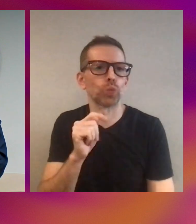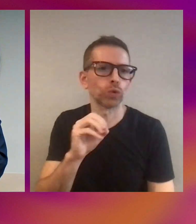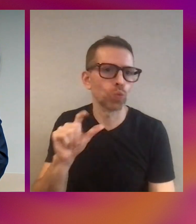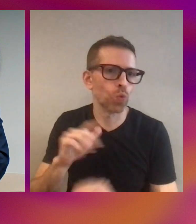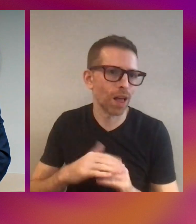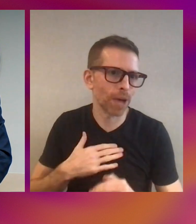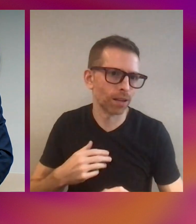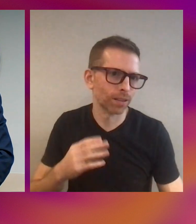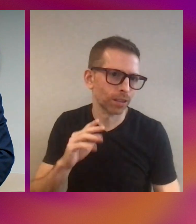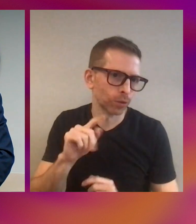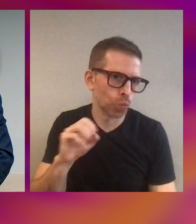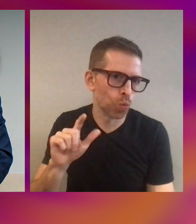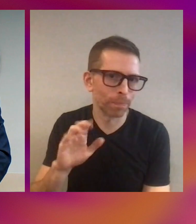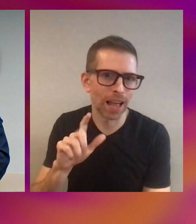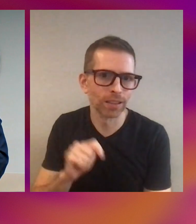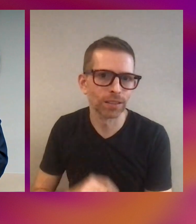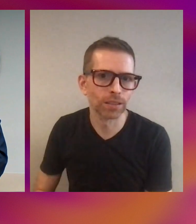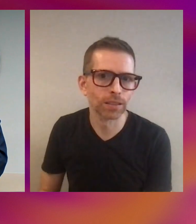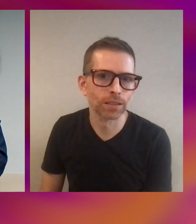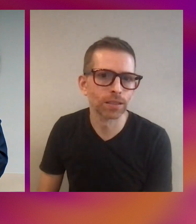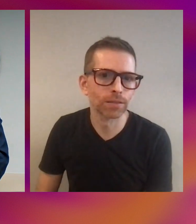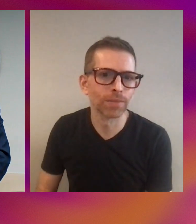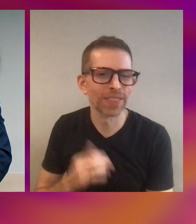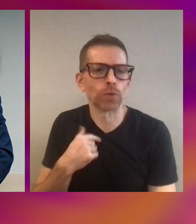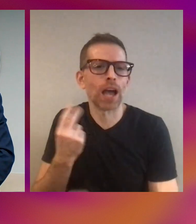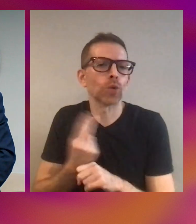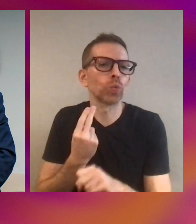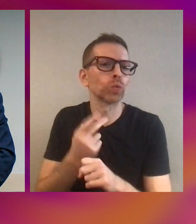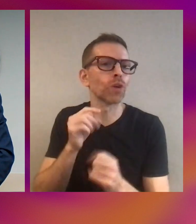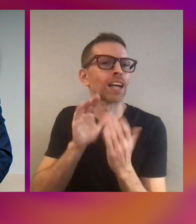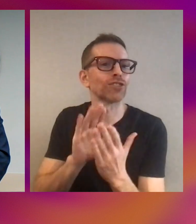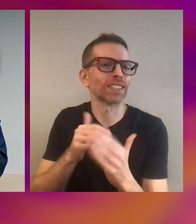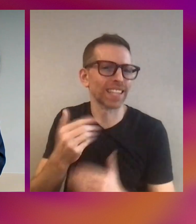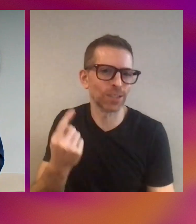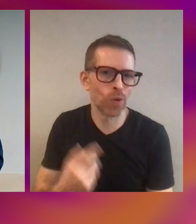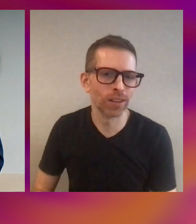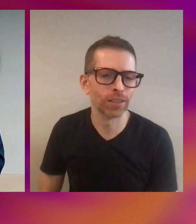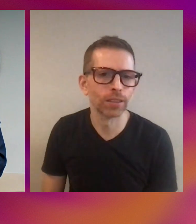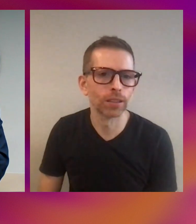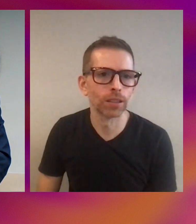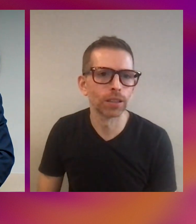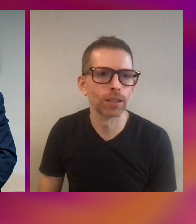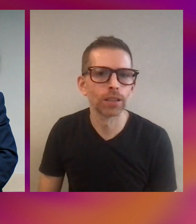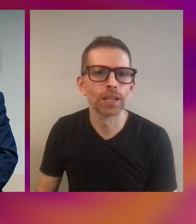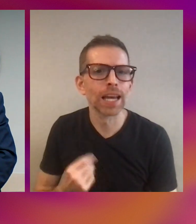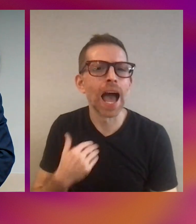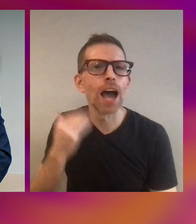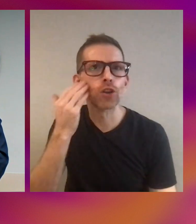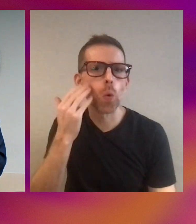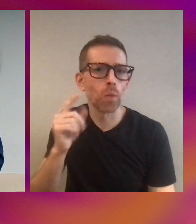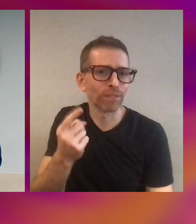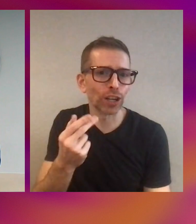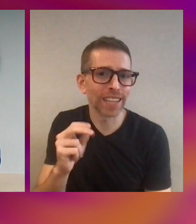my tool belt that I can then use to address the next. I know firsthand what it's like to